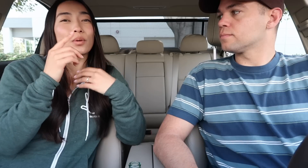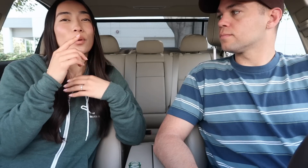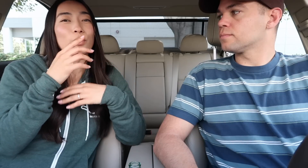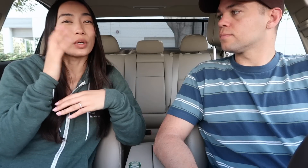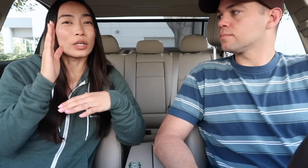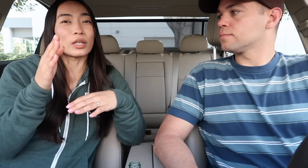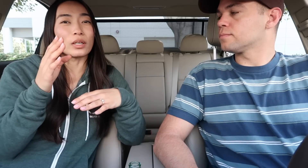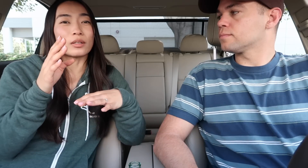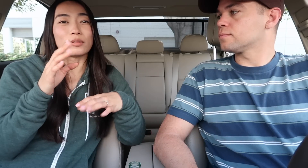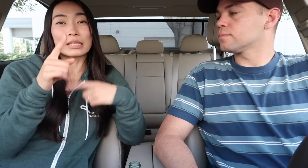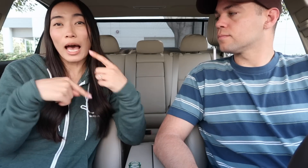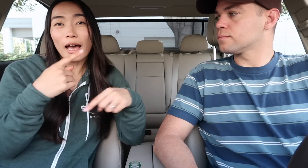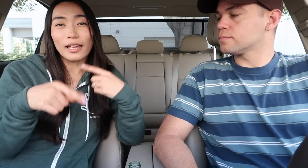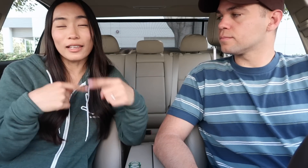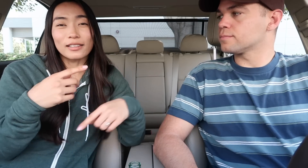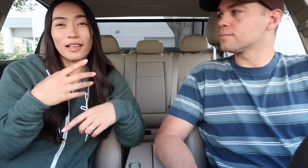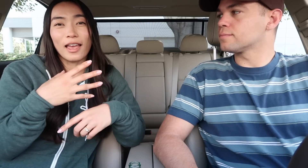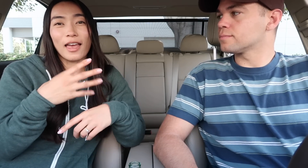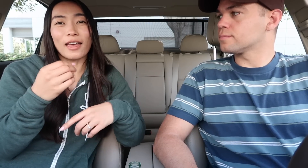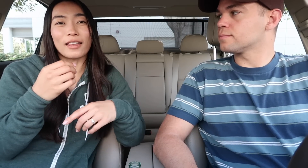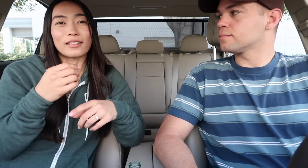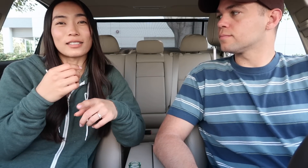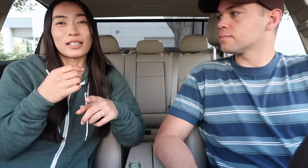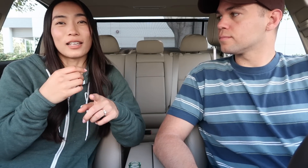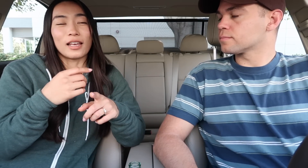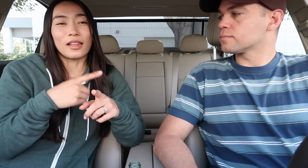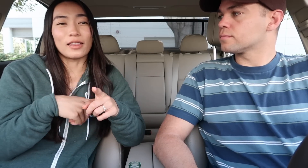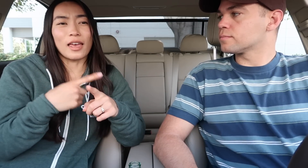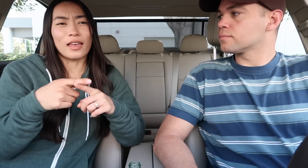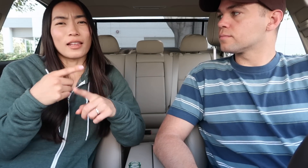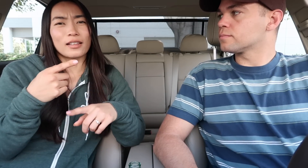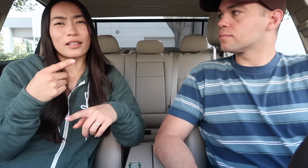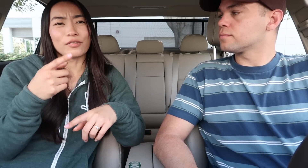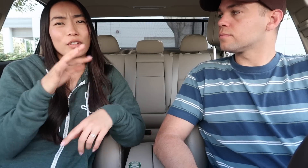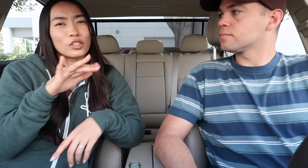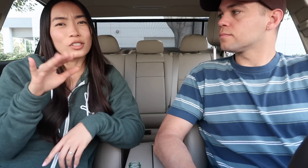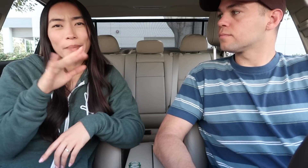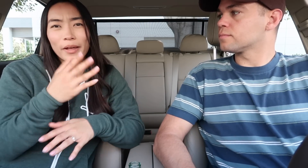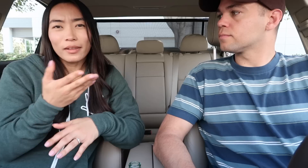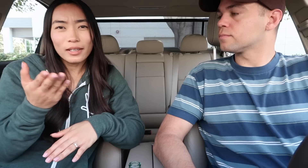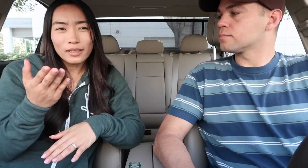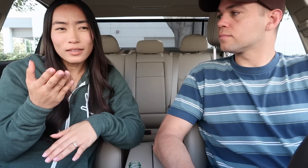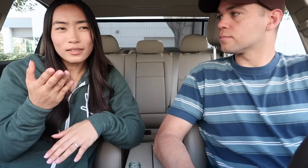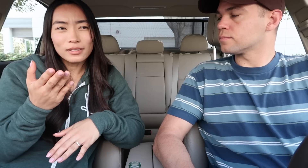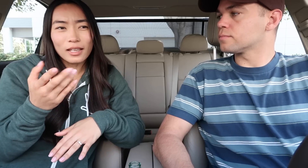he would sign and then finger spell things